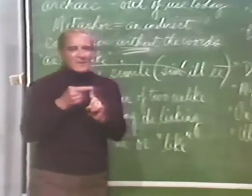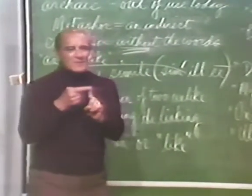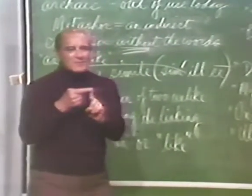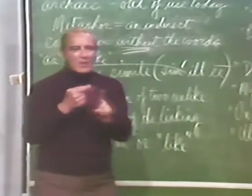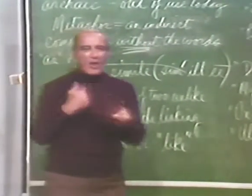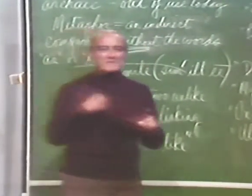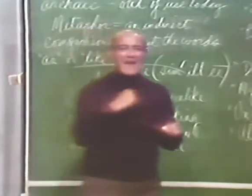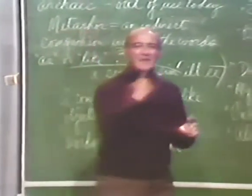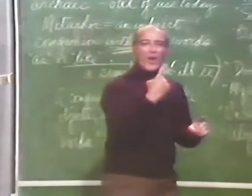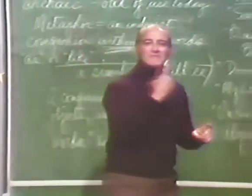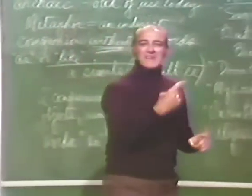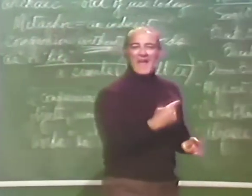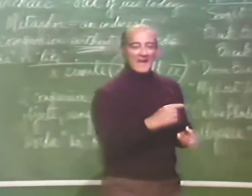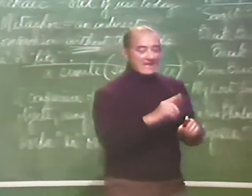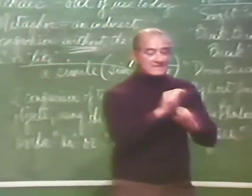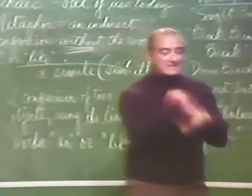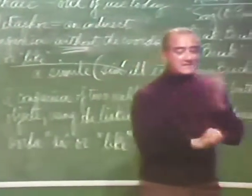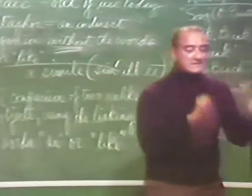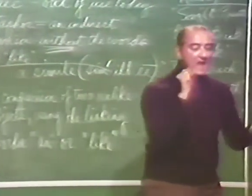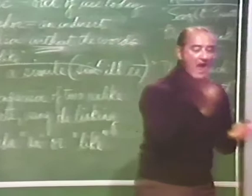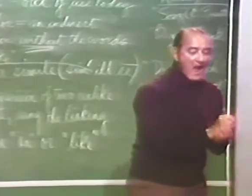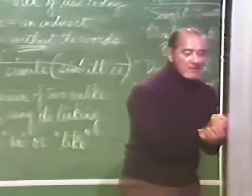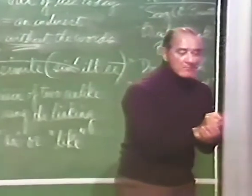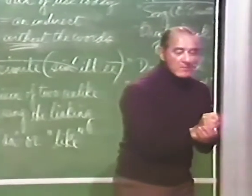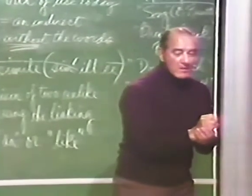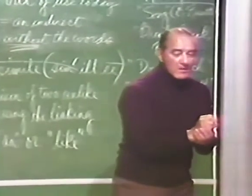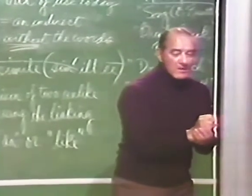NOT DIRECT, BECAUSE I DON'T SAY,